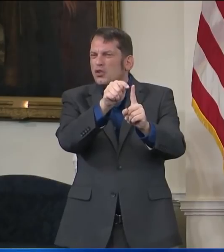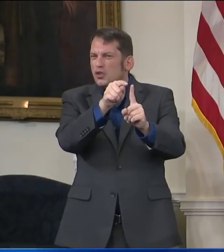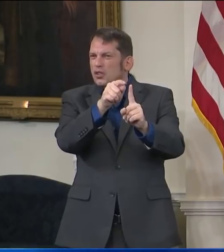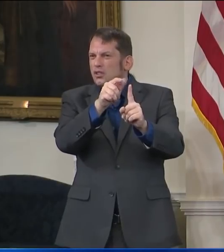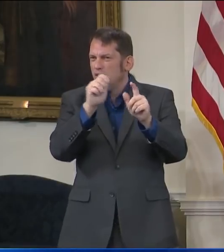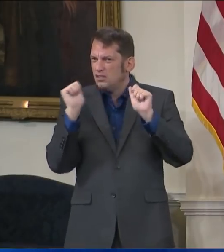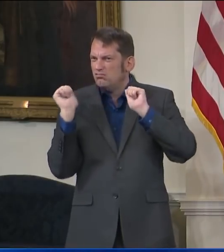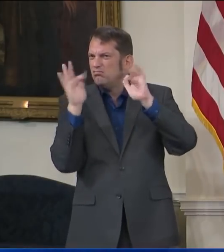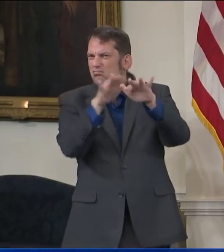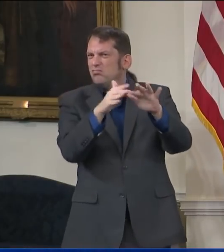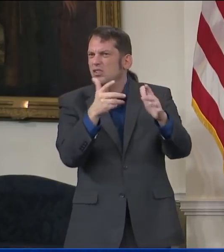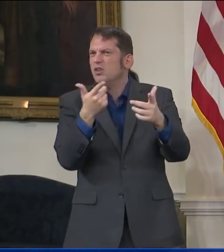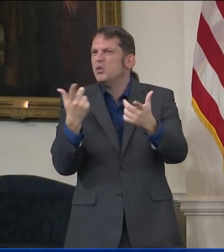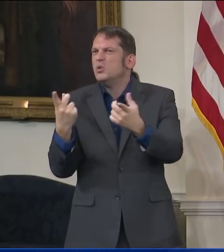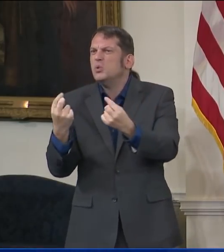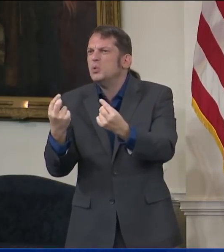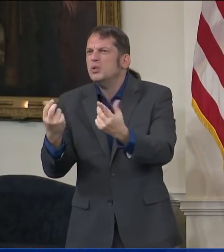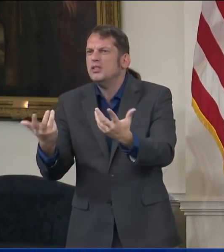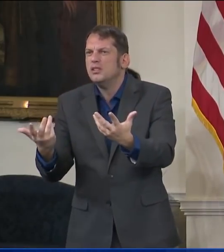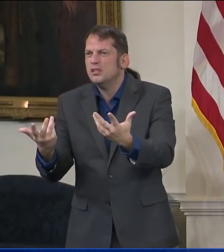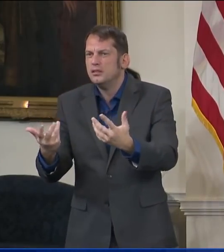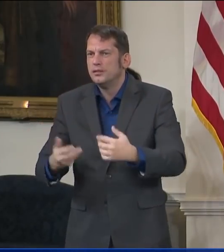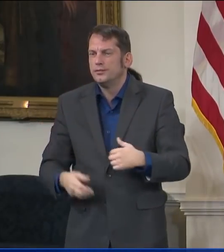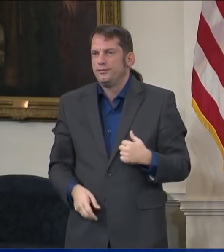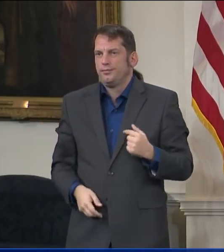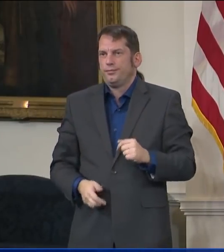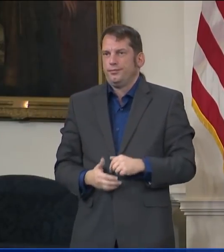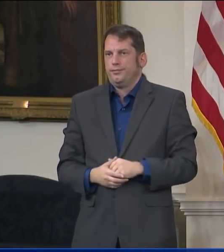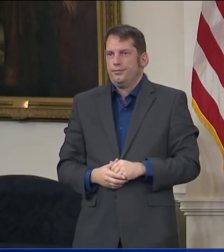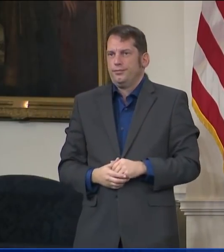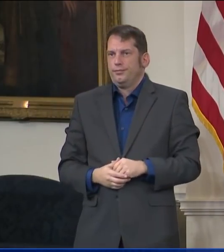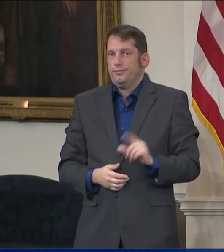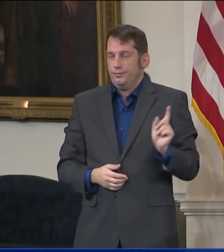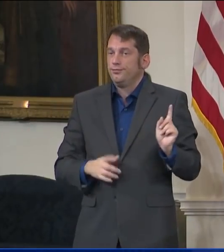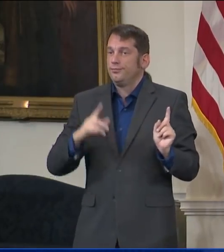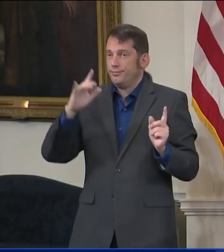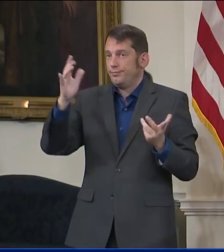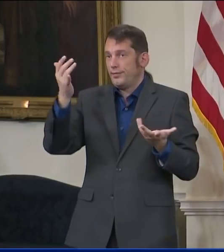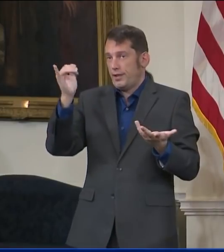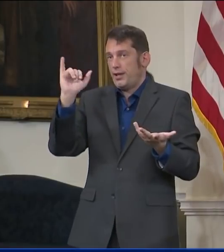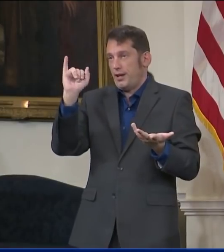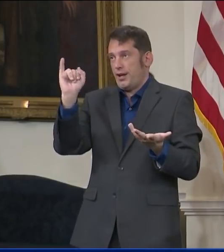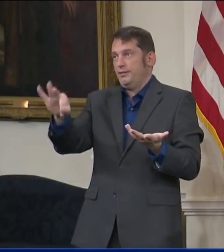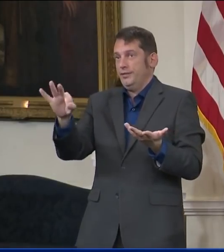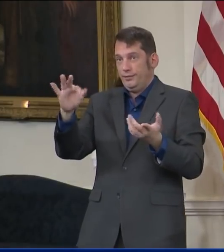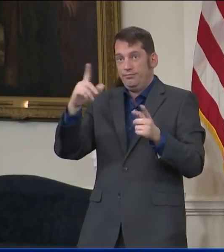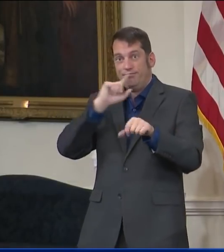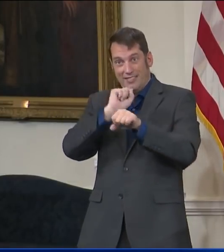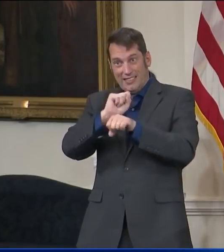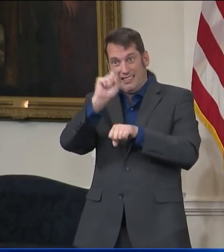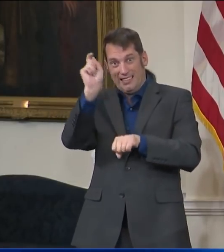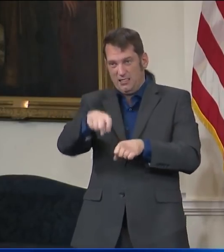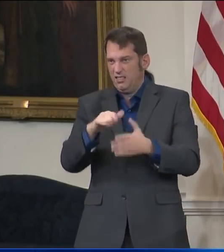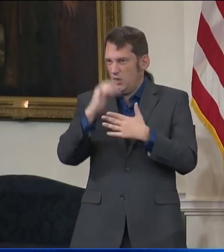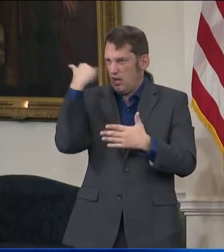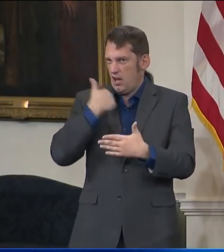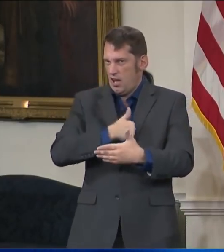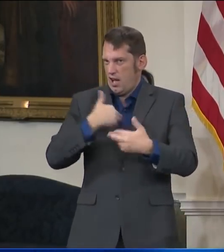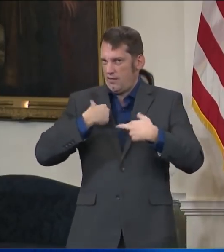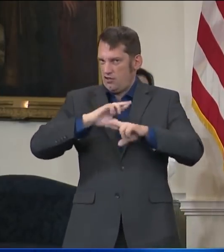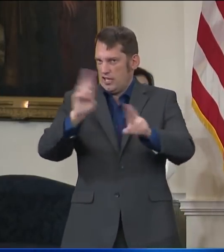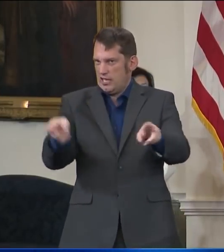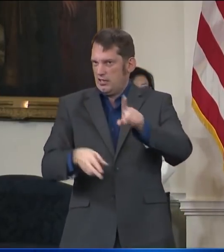WELL AGAIN, OUR GOAL IS TO NOT HAVE TO UTILIZE THIS THE SPILLOVER, BUT IT’S WHY WE INSTITUTED ALL THE THINGS WE’RE TALKING ABOUT TODAY.